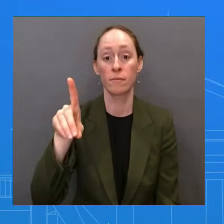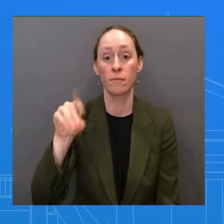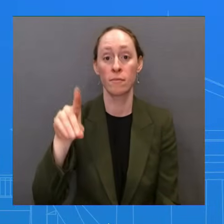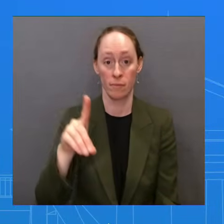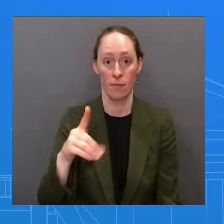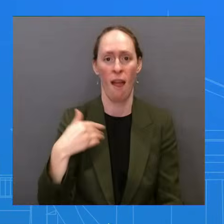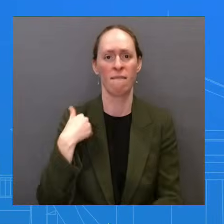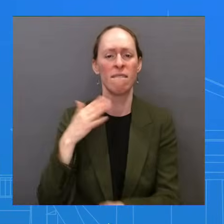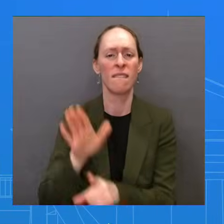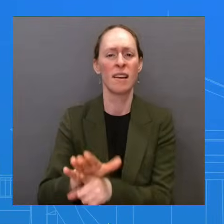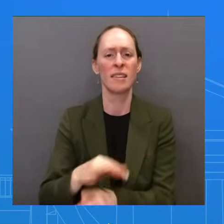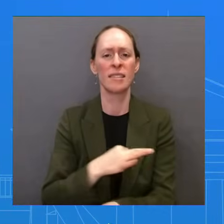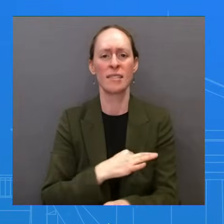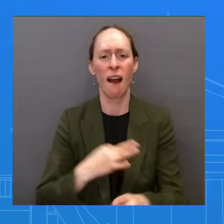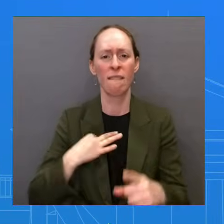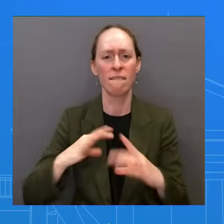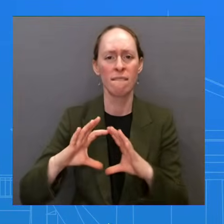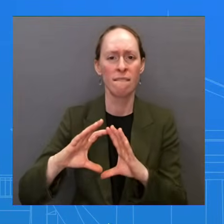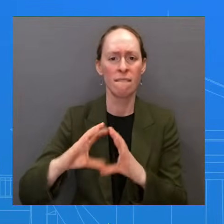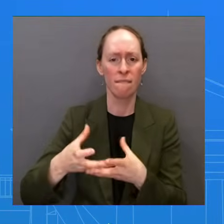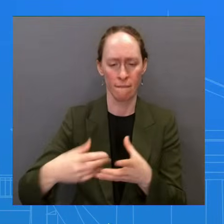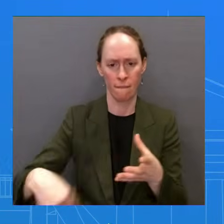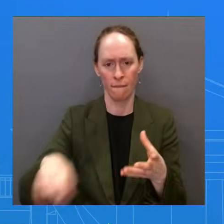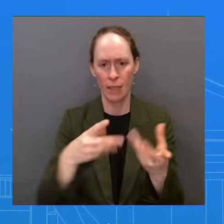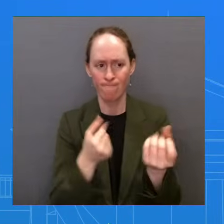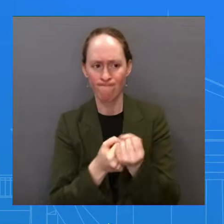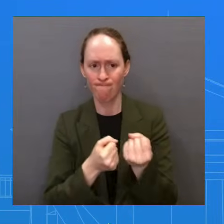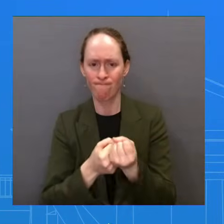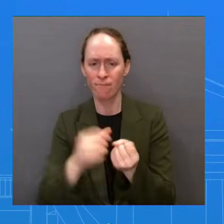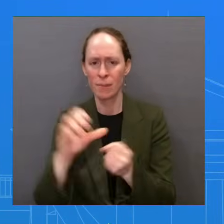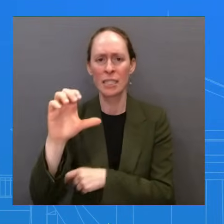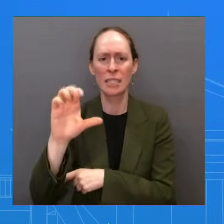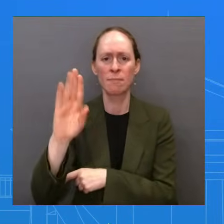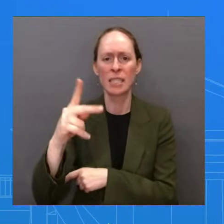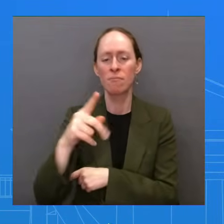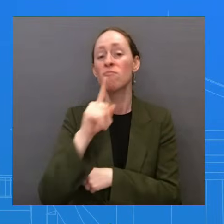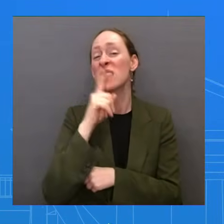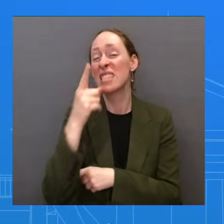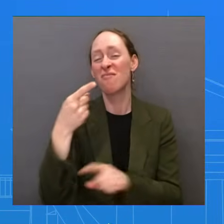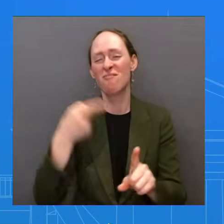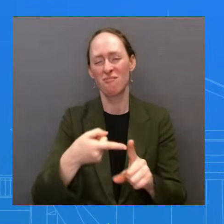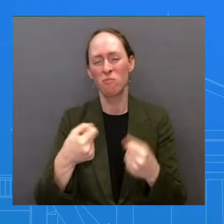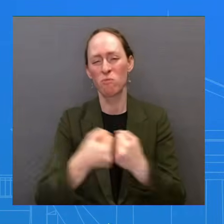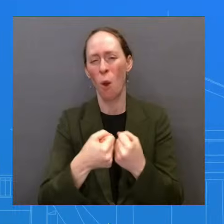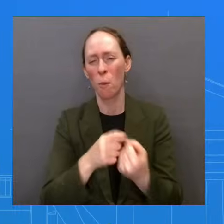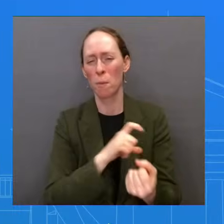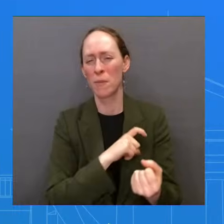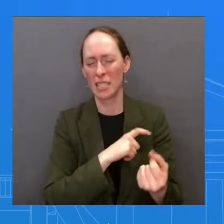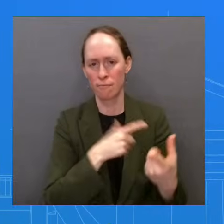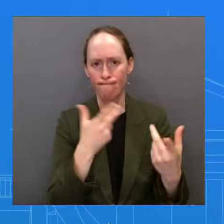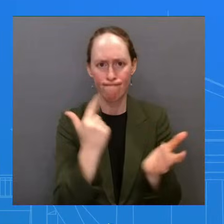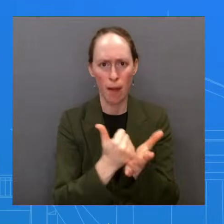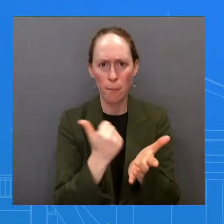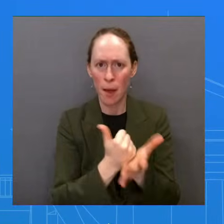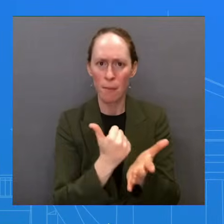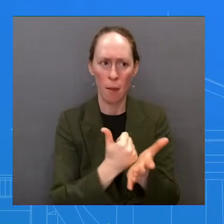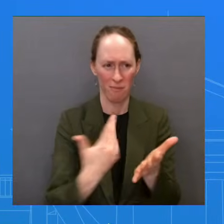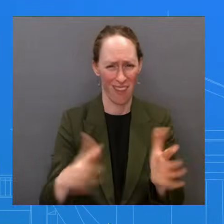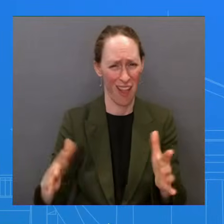So, this is a -- this is a common practice, if you will. These personnel will be performing administrative tasks,